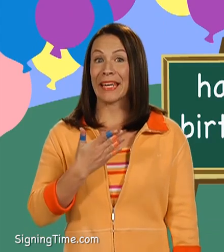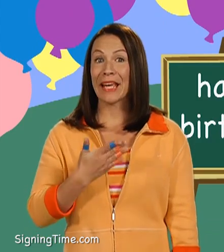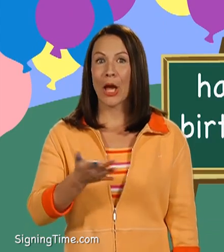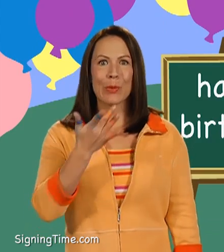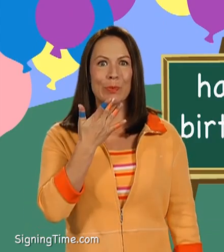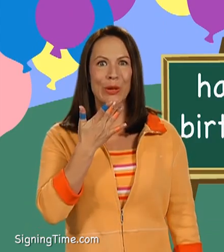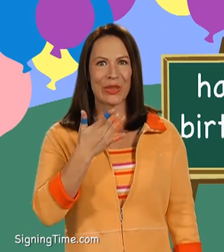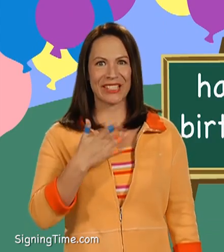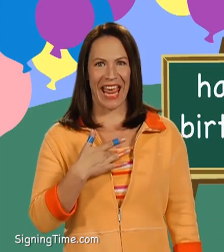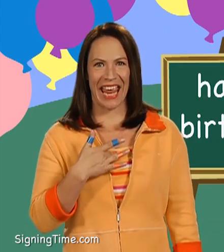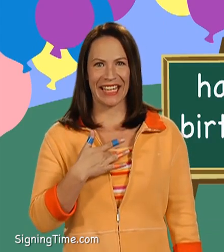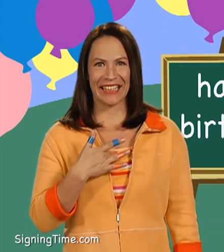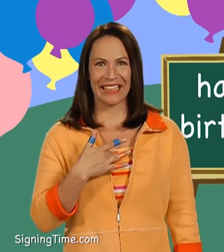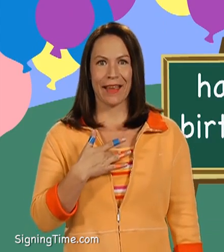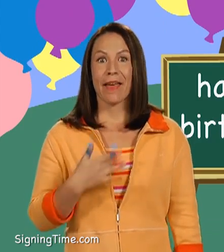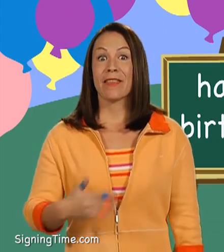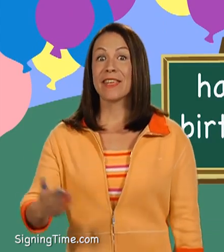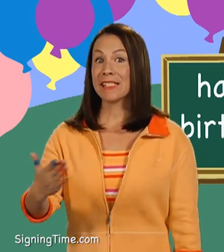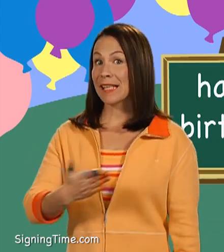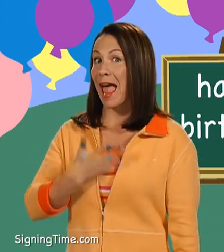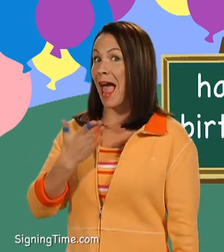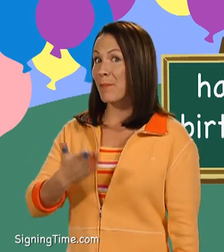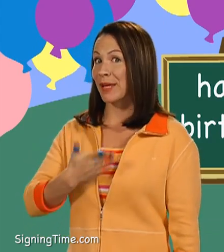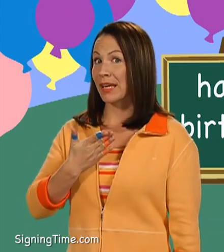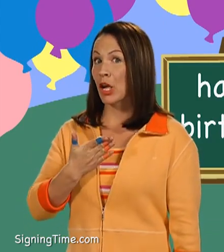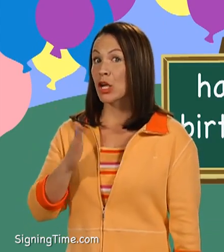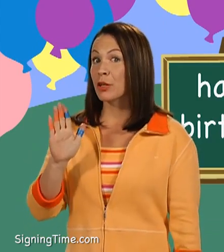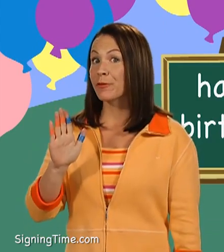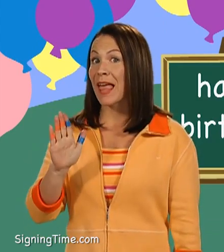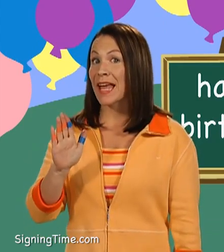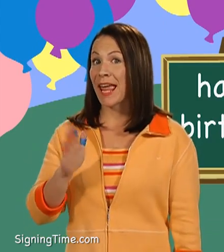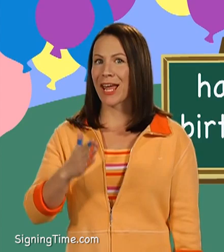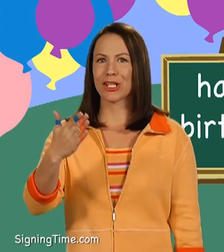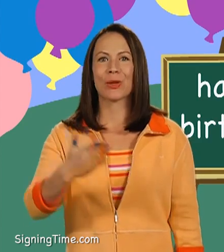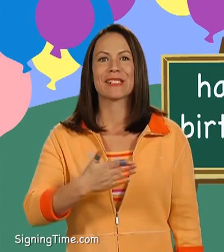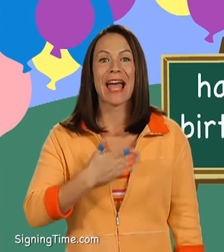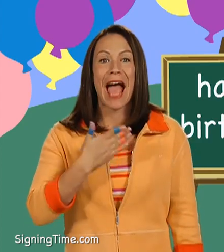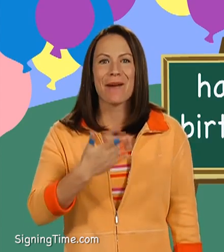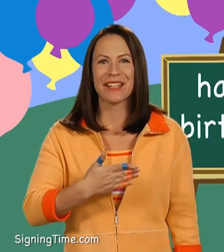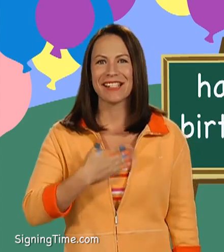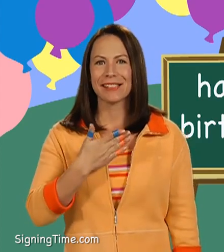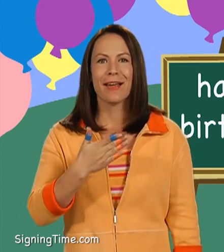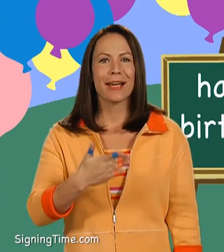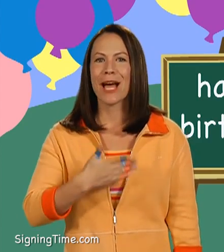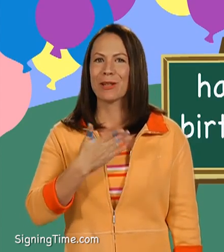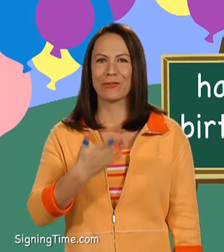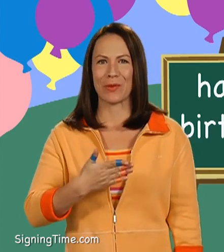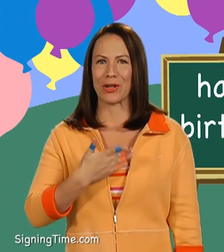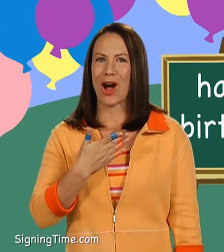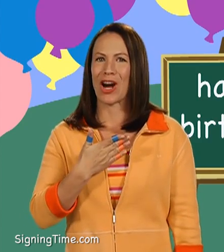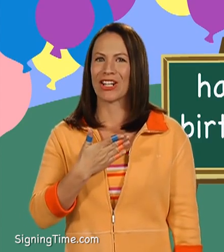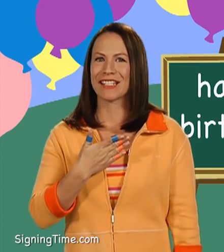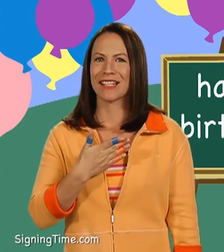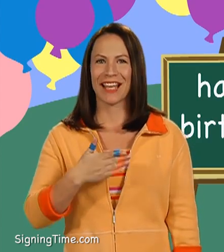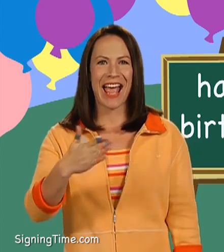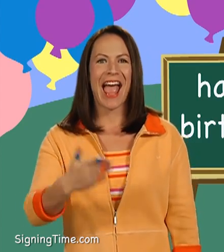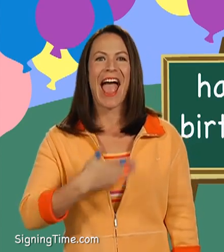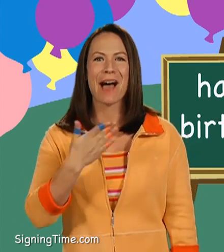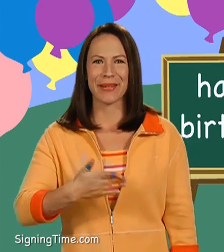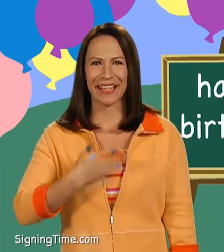Happy birthday. This is happy. Your flat hand shows the happiness coming from your heart.